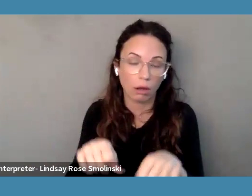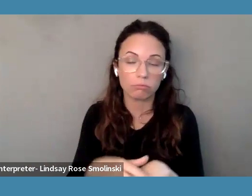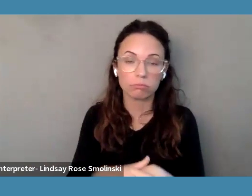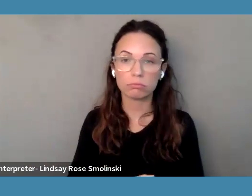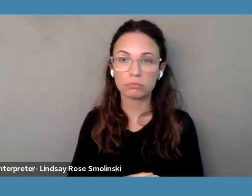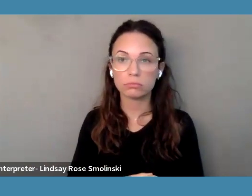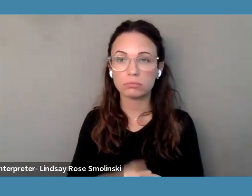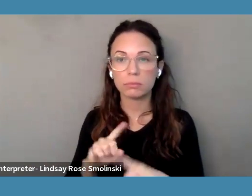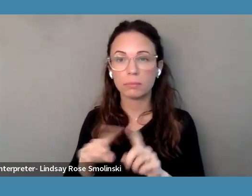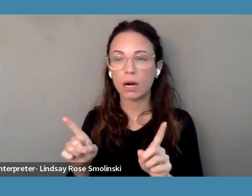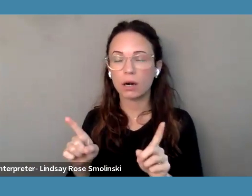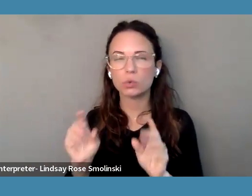but there's no,